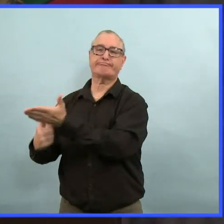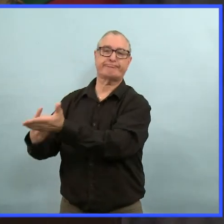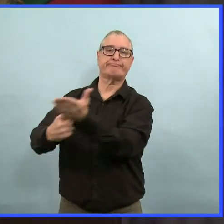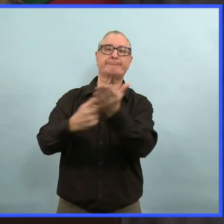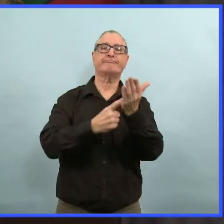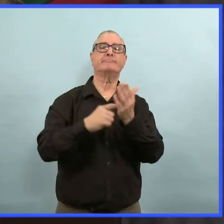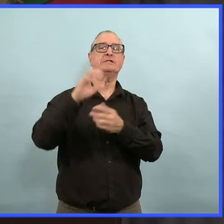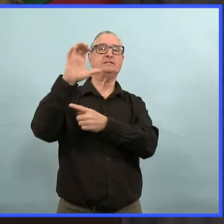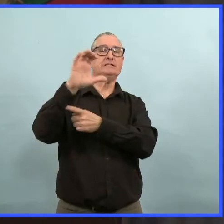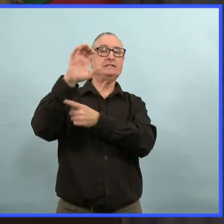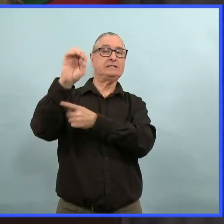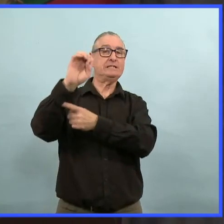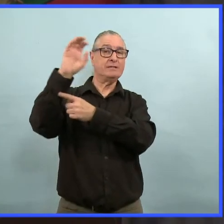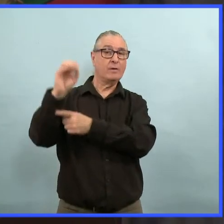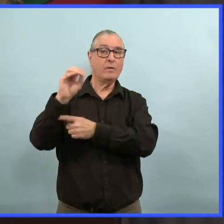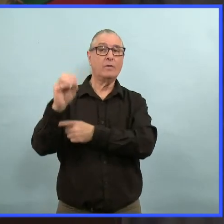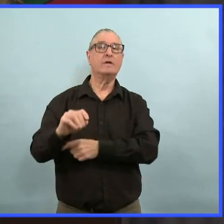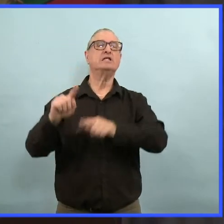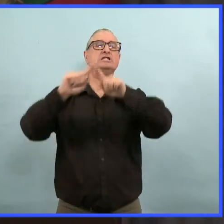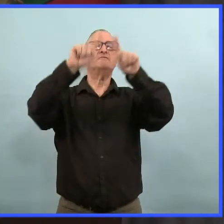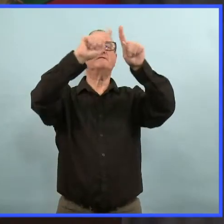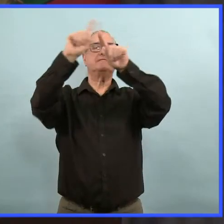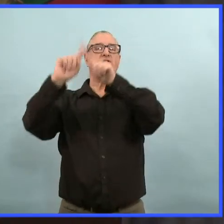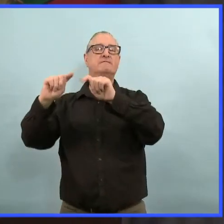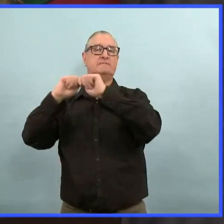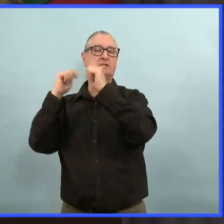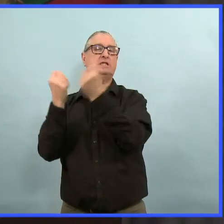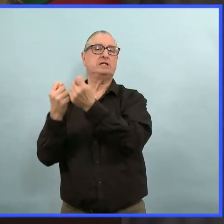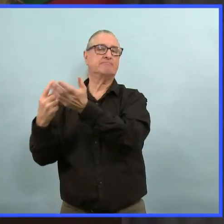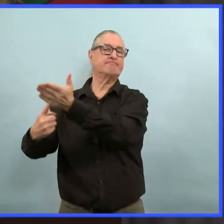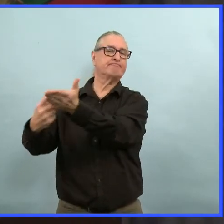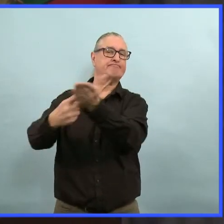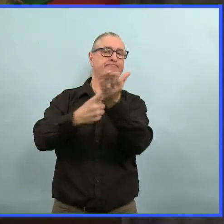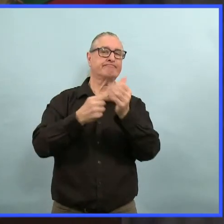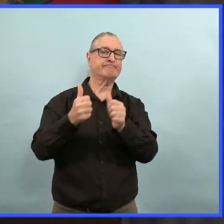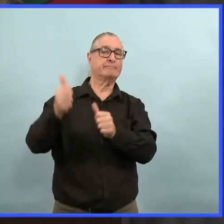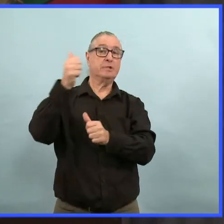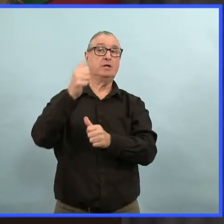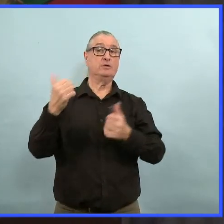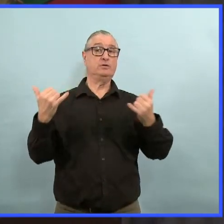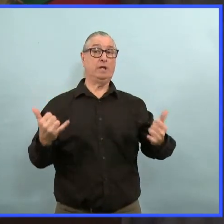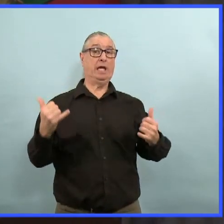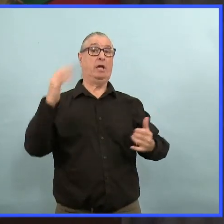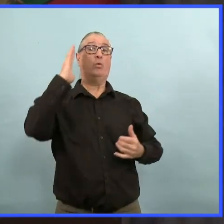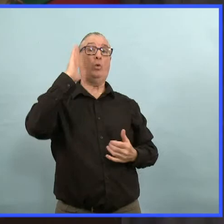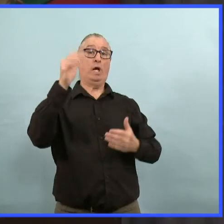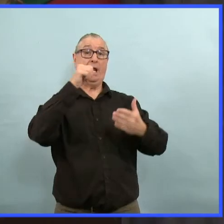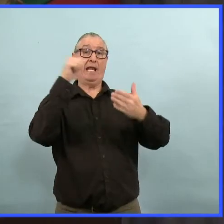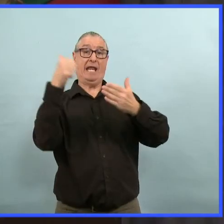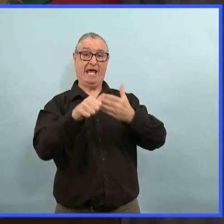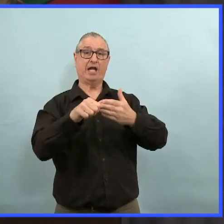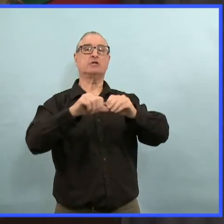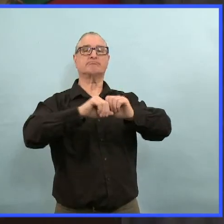today you will see a memo go out from all those facility leadership they were in full agreement